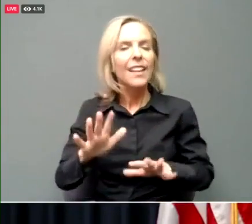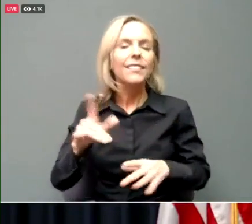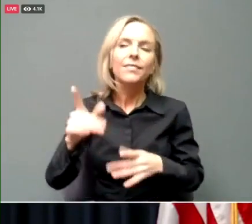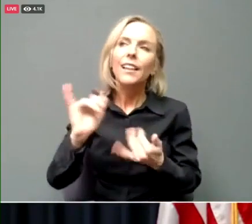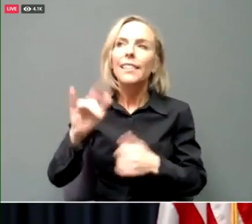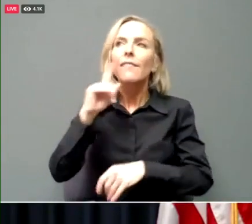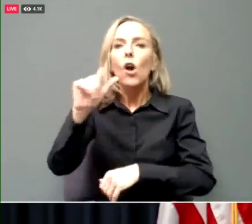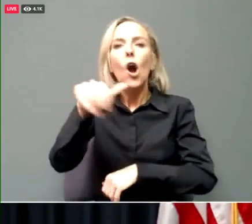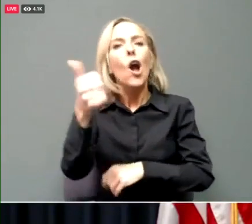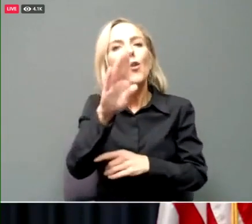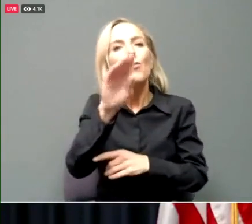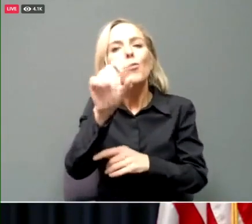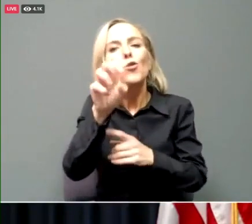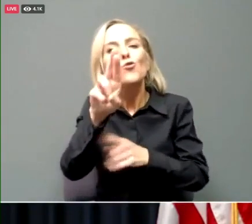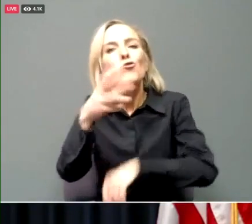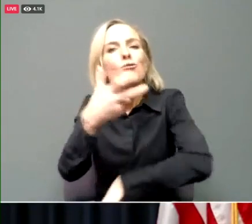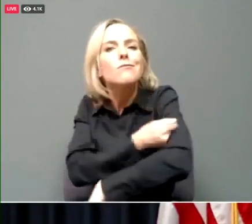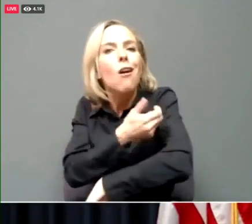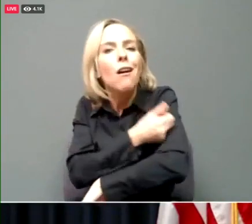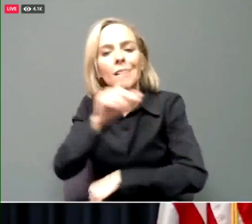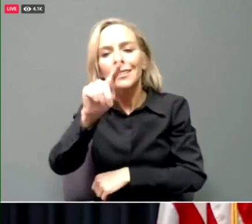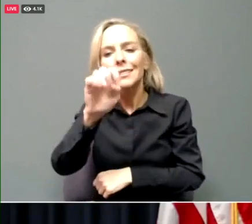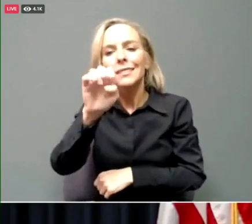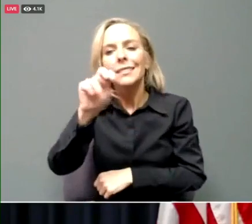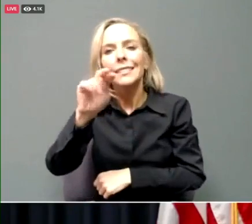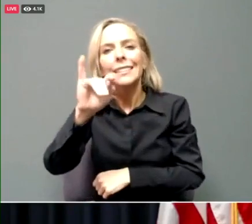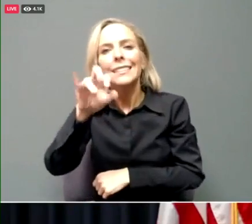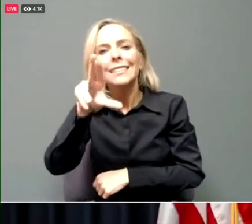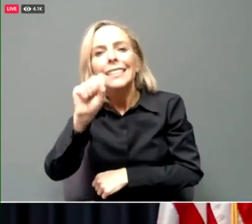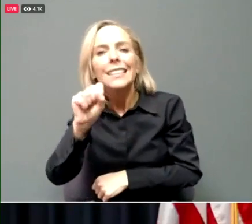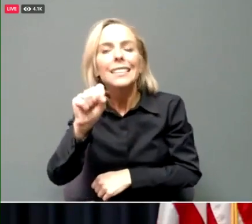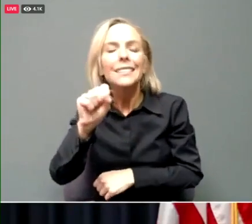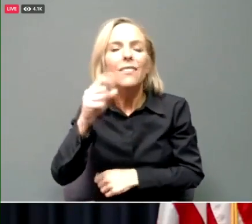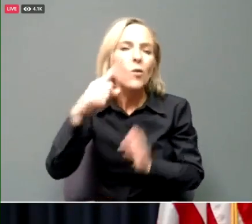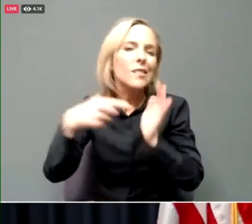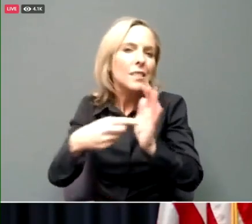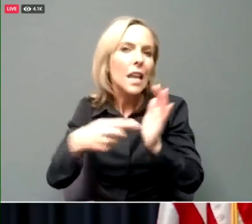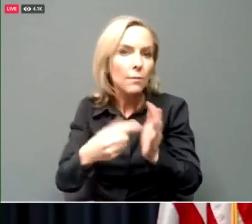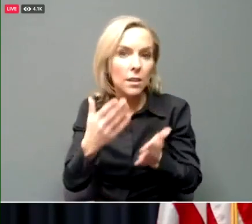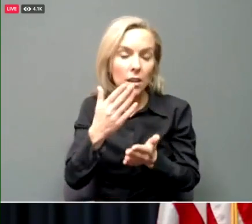shots, some people's immune systems just respond more strongly. That is